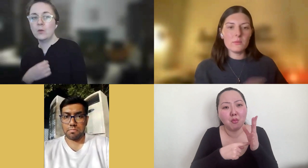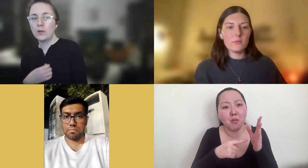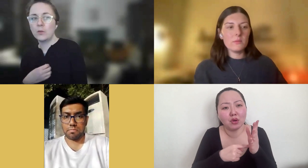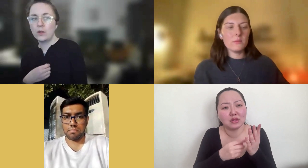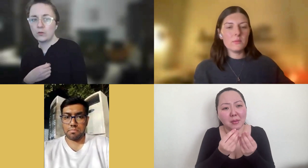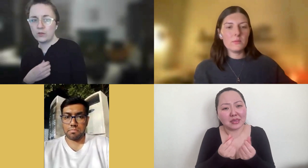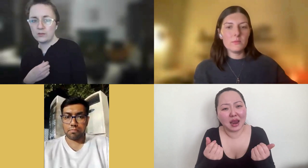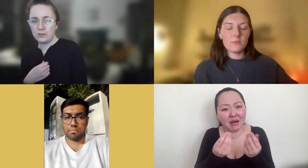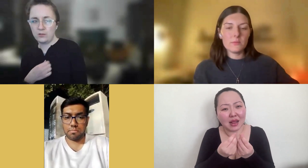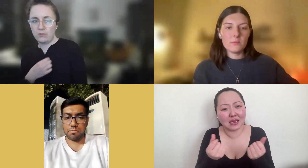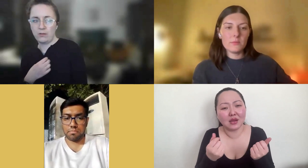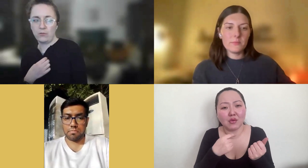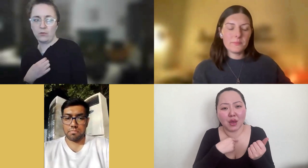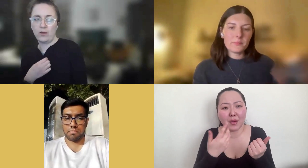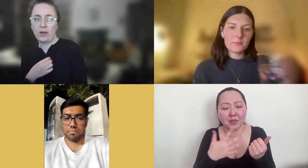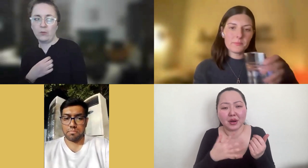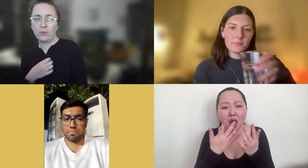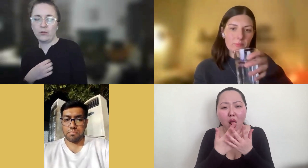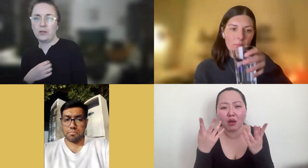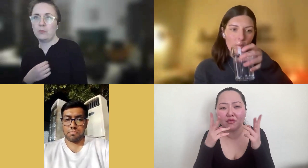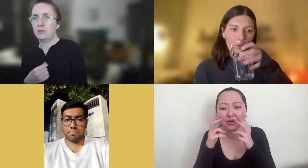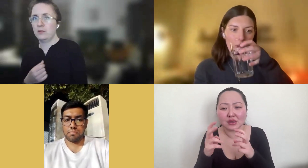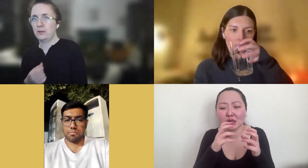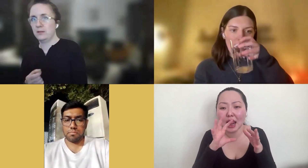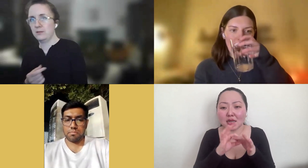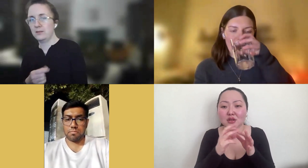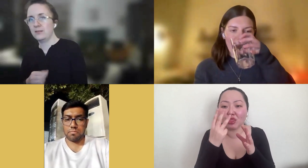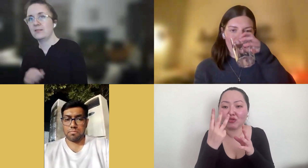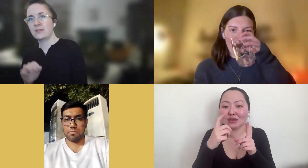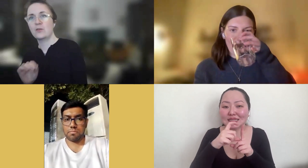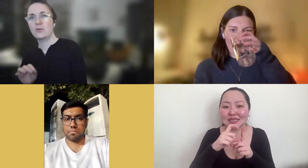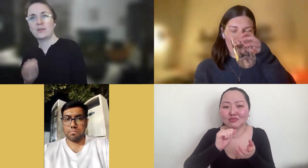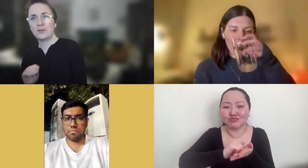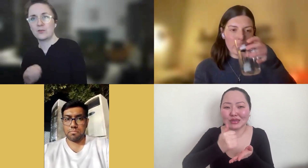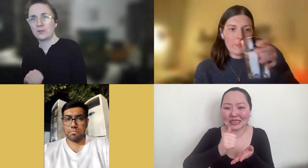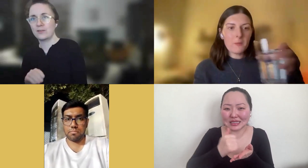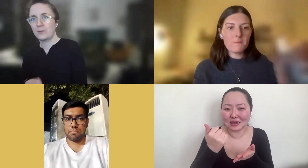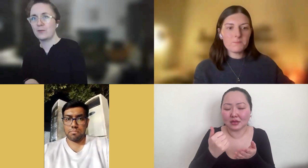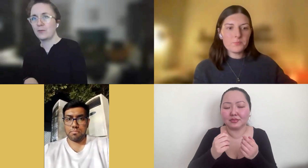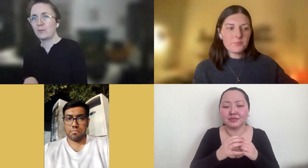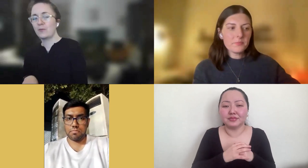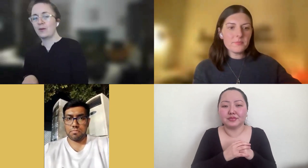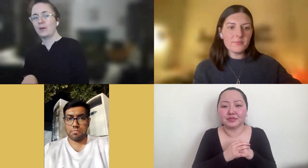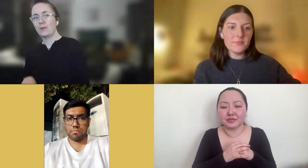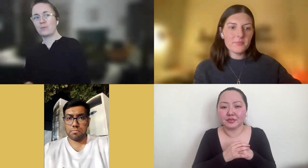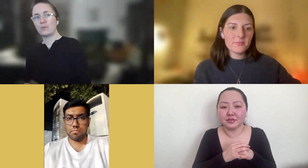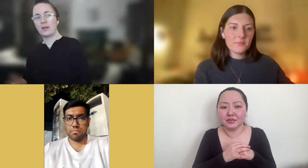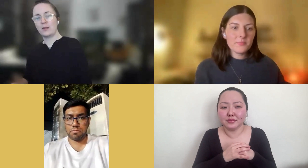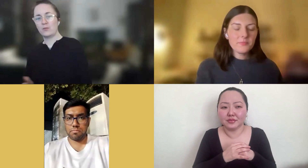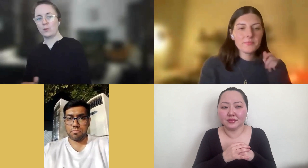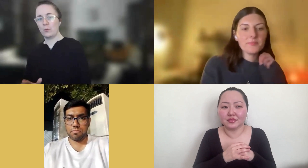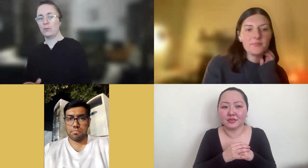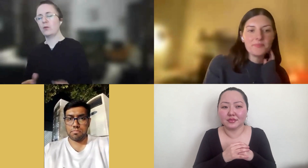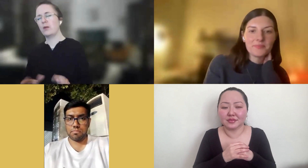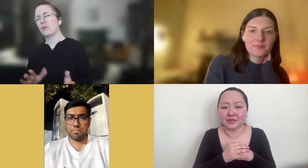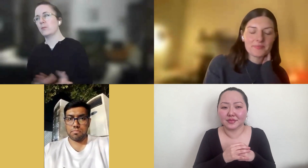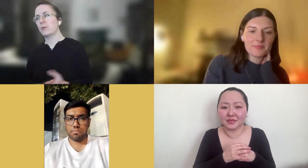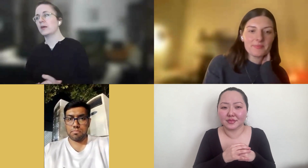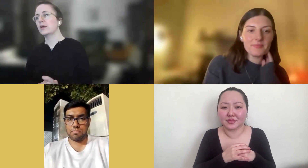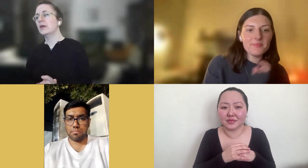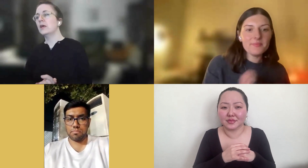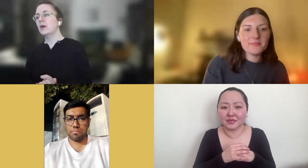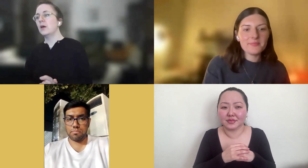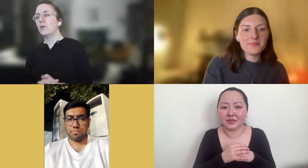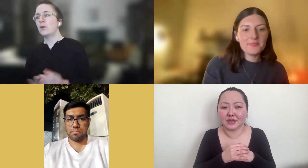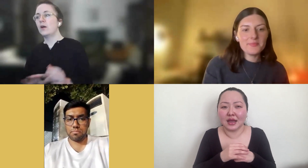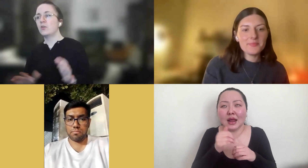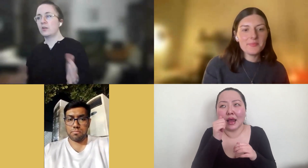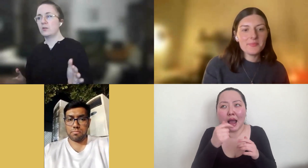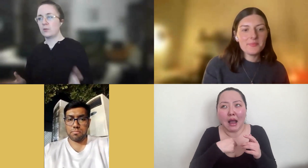We did a lot of research around how 3D printing, you know, left field, like, we cannot share things